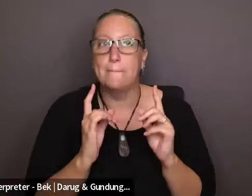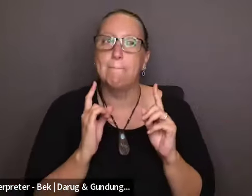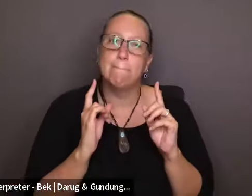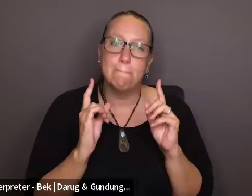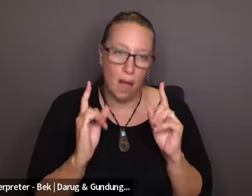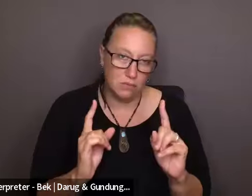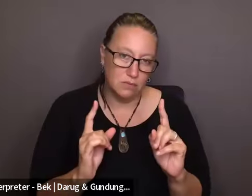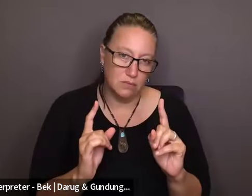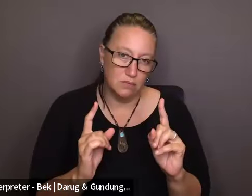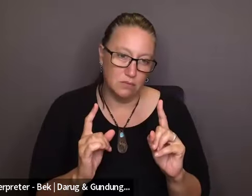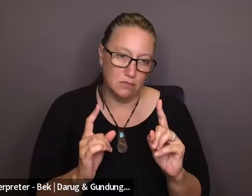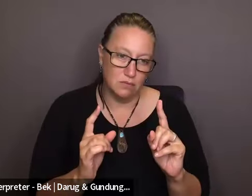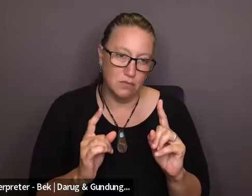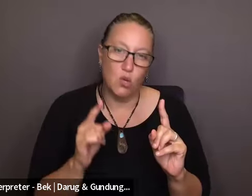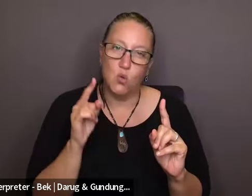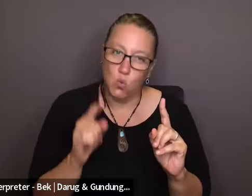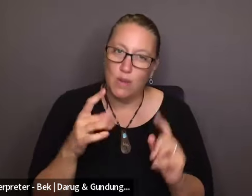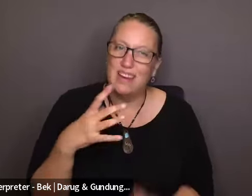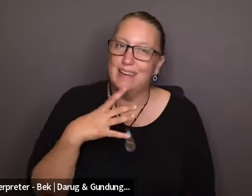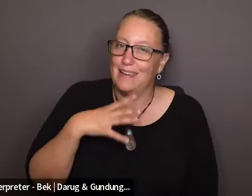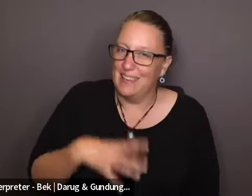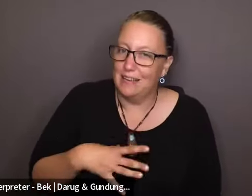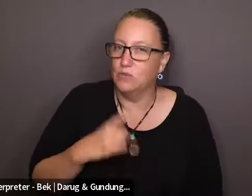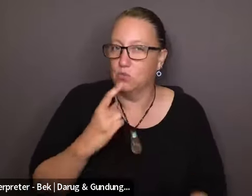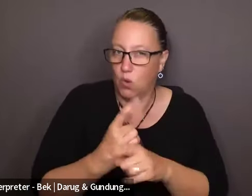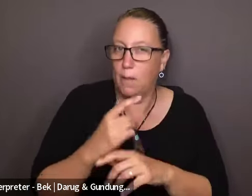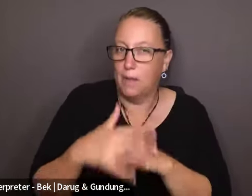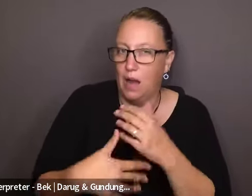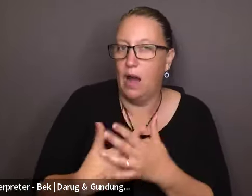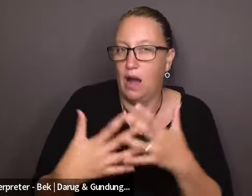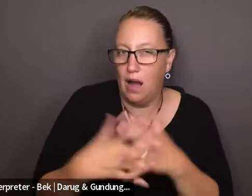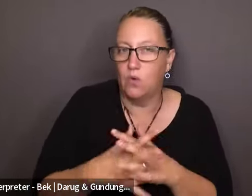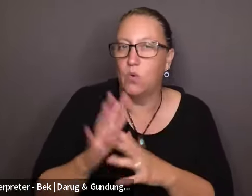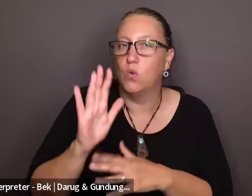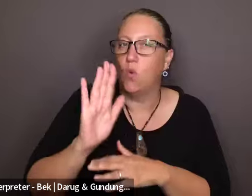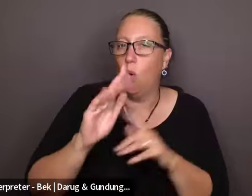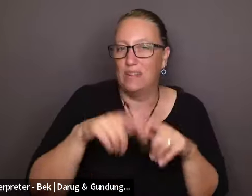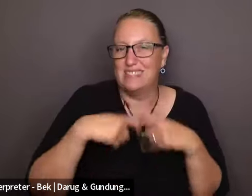research you're doing. It might be a community service